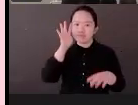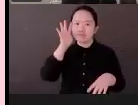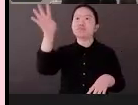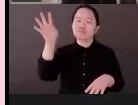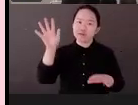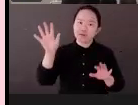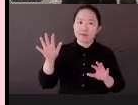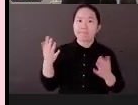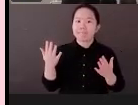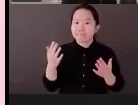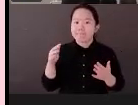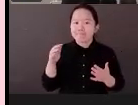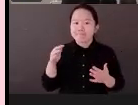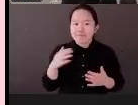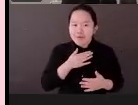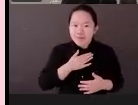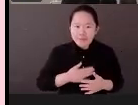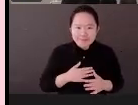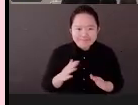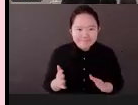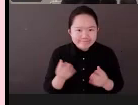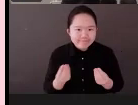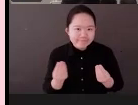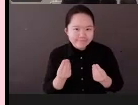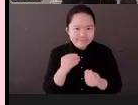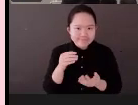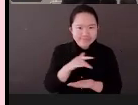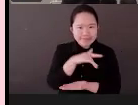if the apps originate from